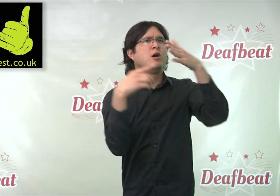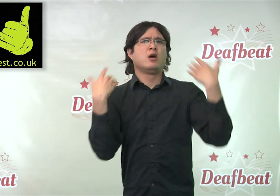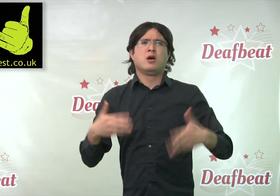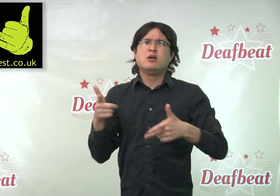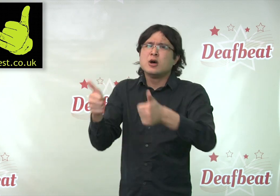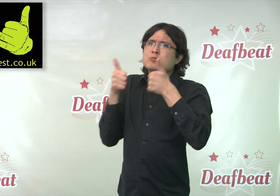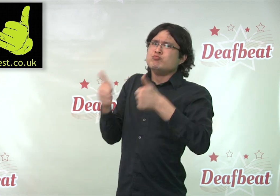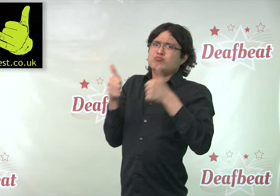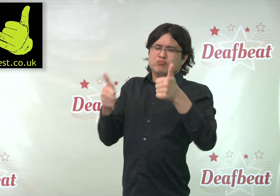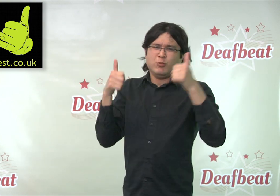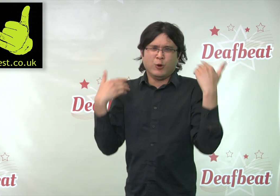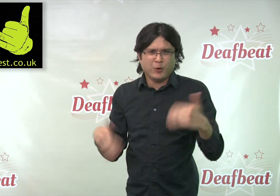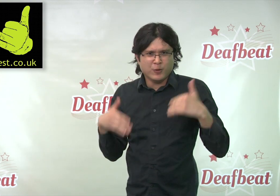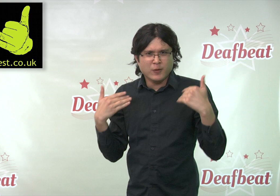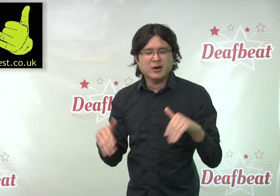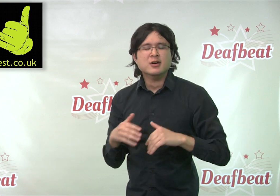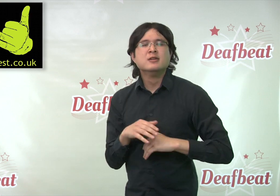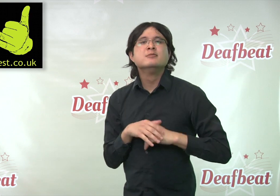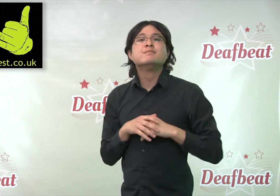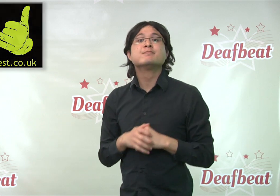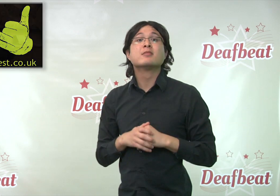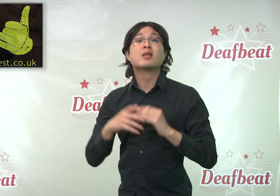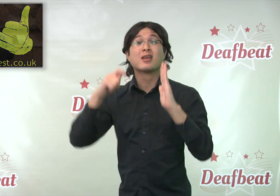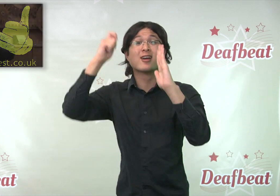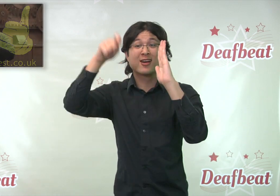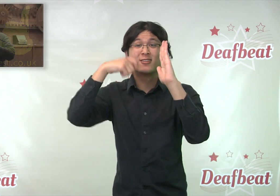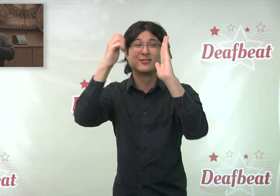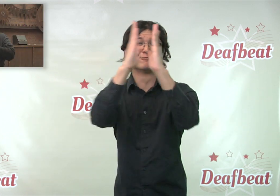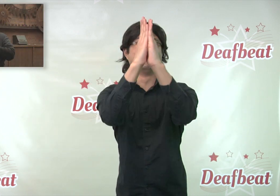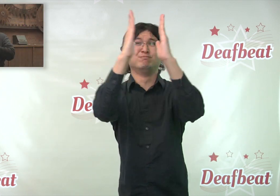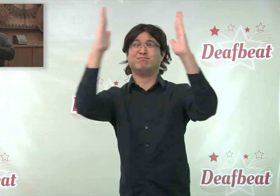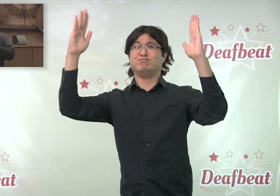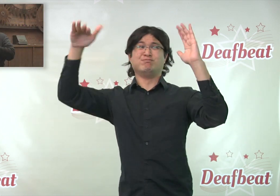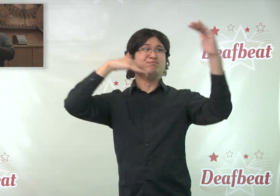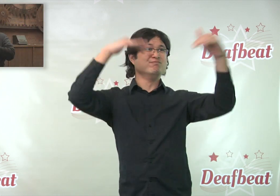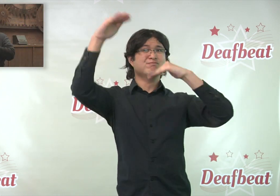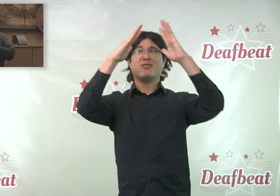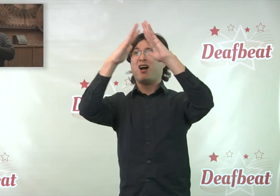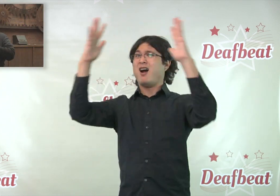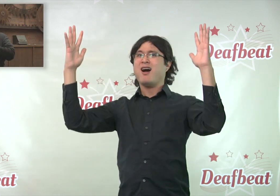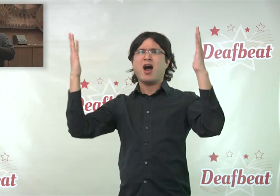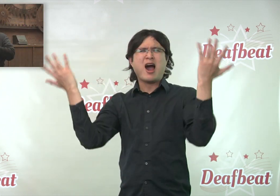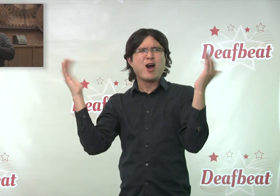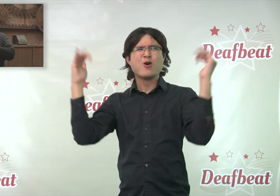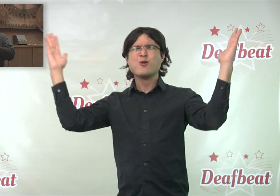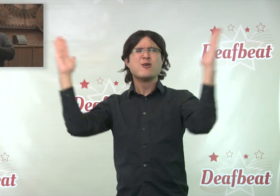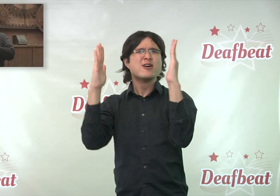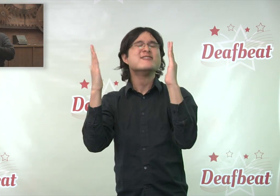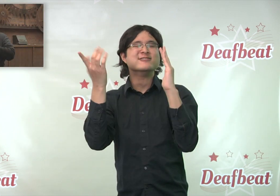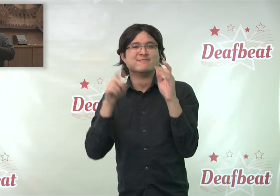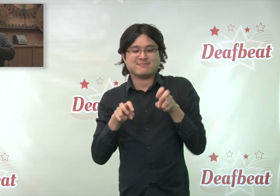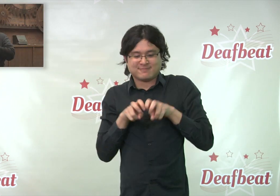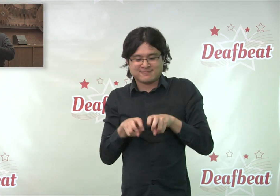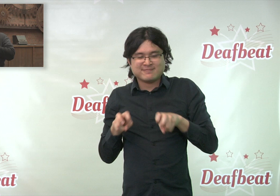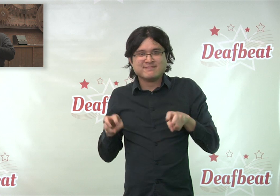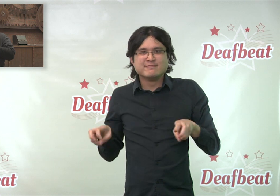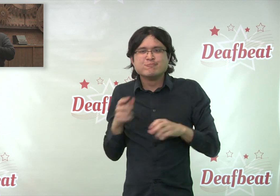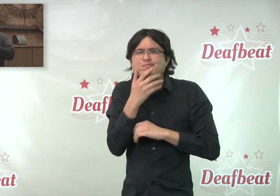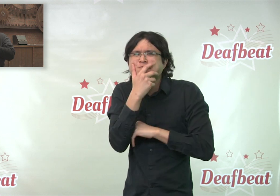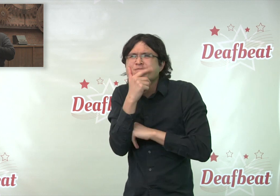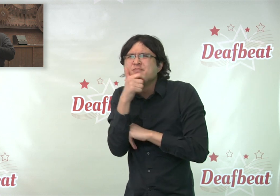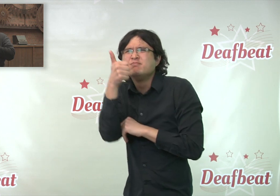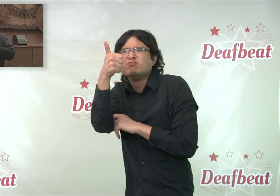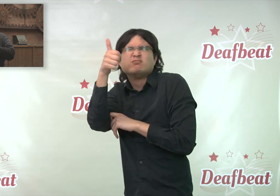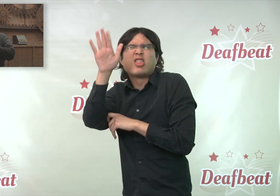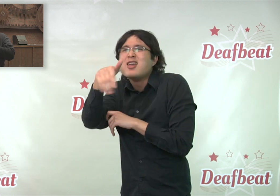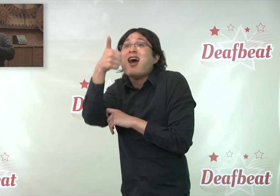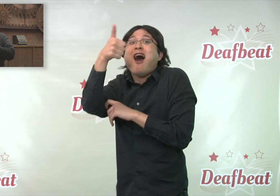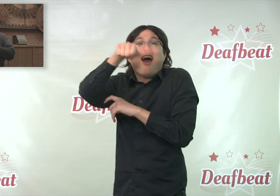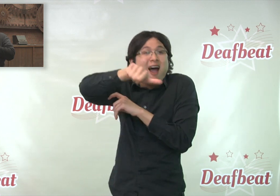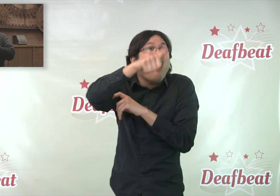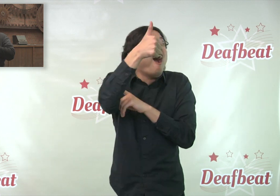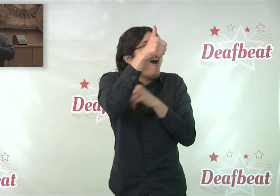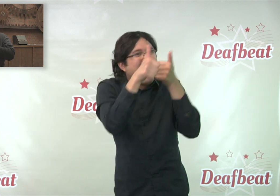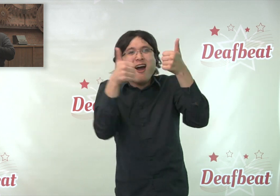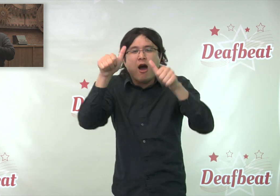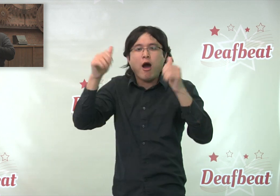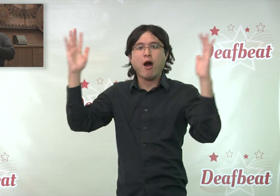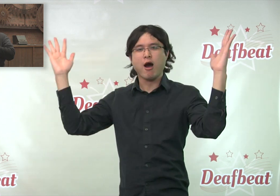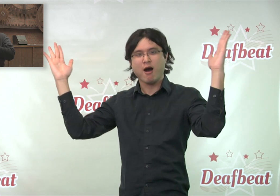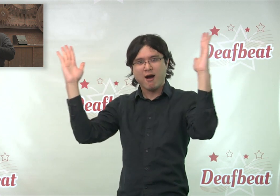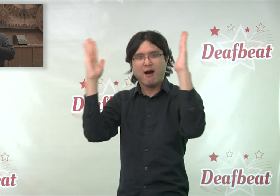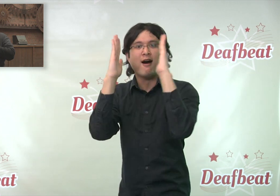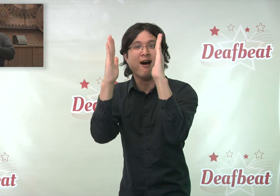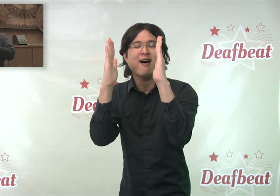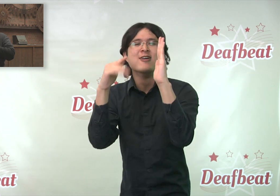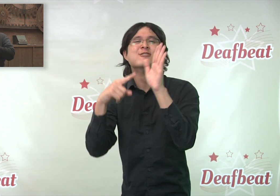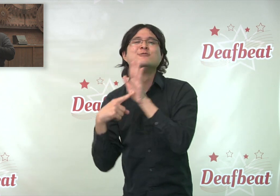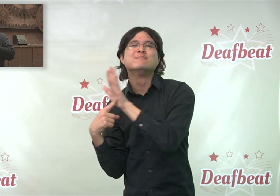deaf filmmakers. • Judges will screen and select a shortlist of films • to be shown